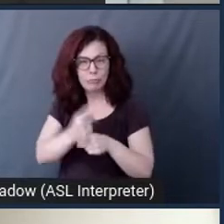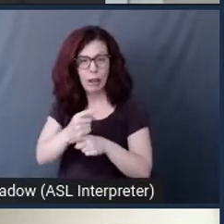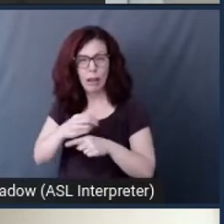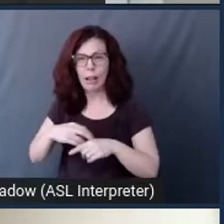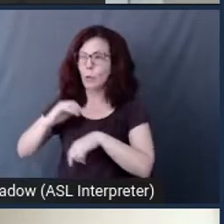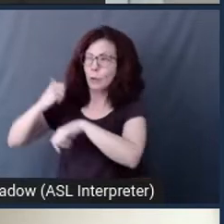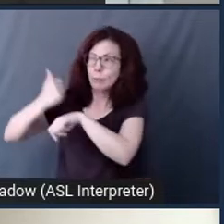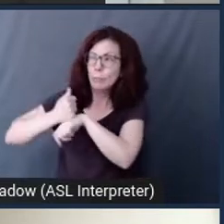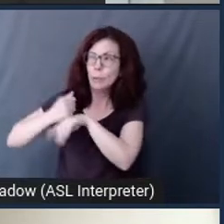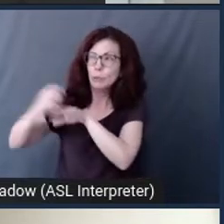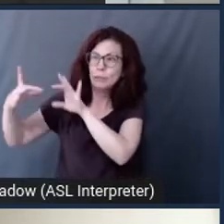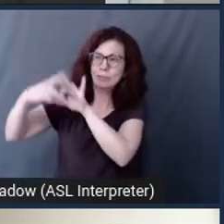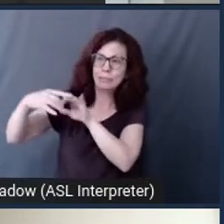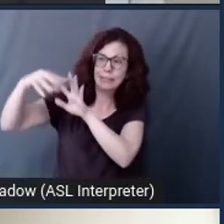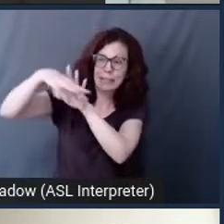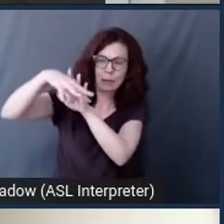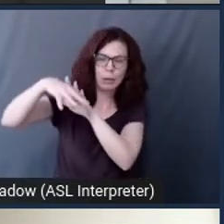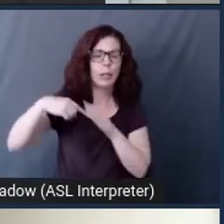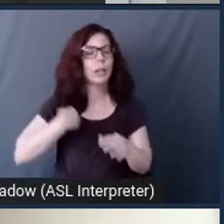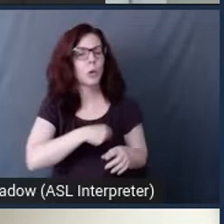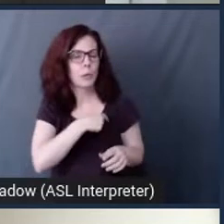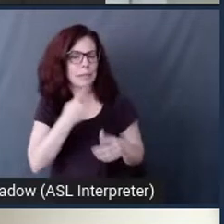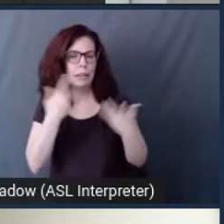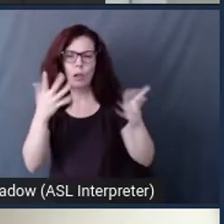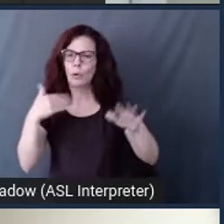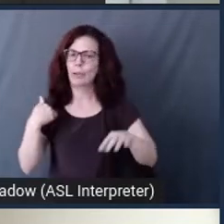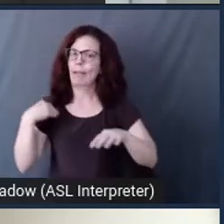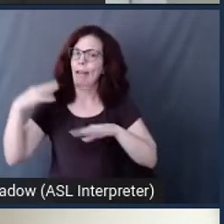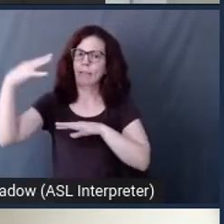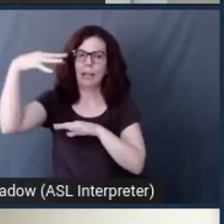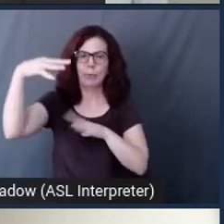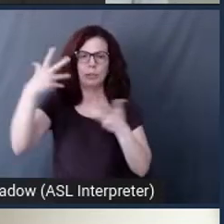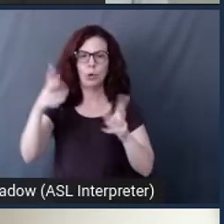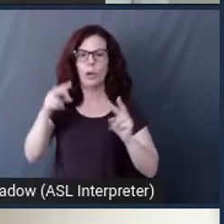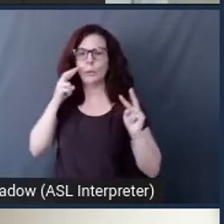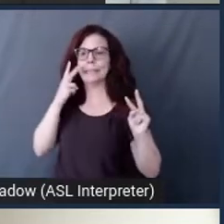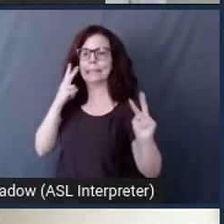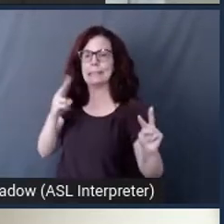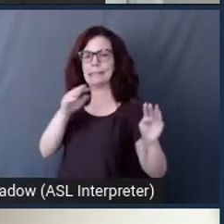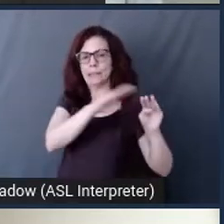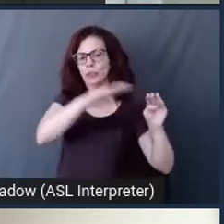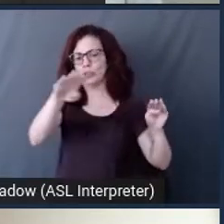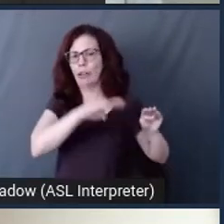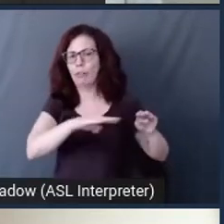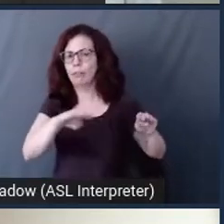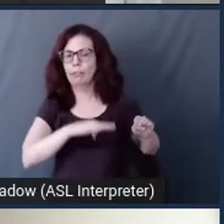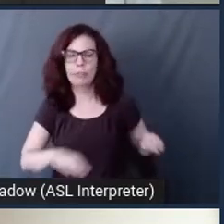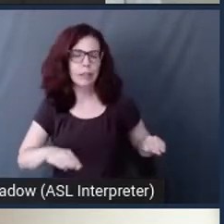We're implying here that you have fixed cameras, fixed vision on the shelves. So it's would probably not be this direct,